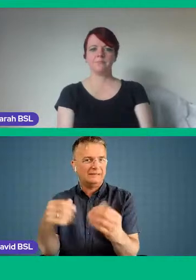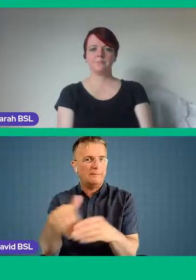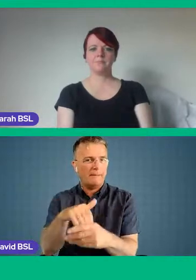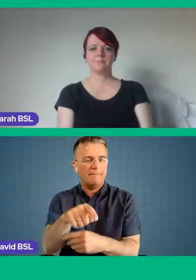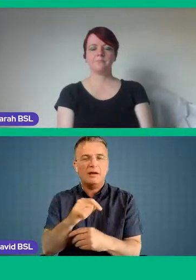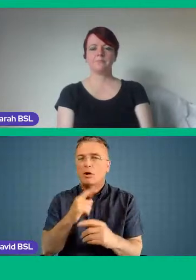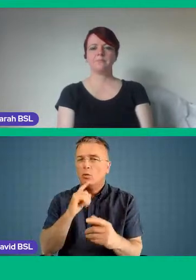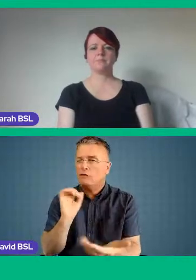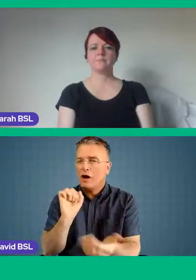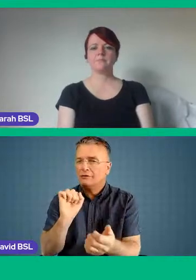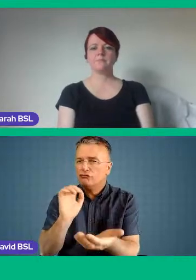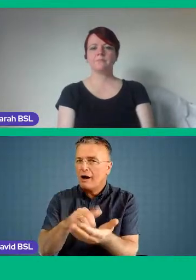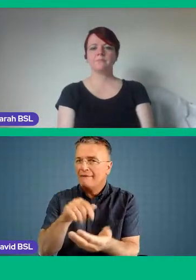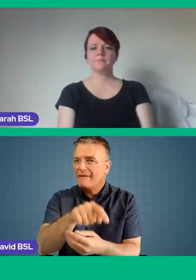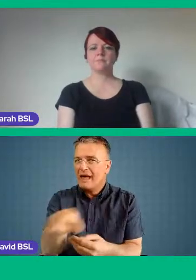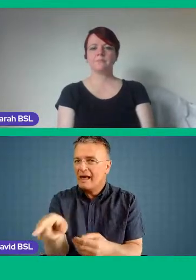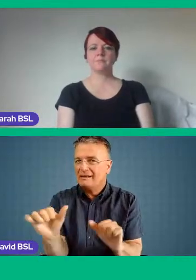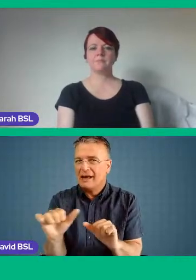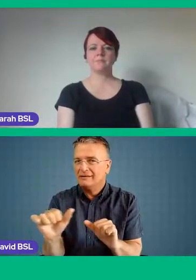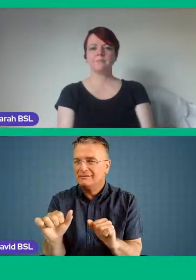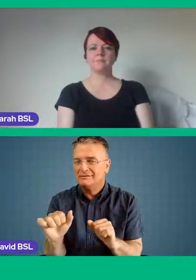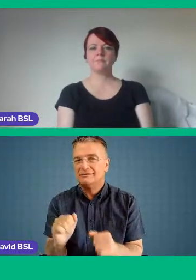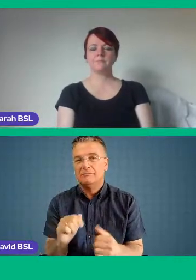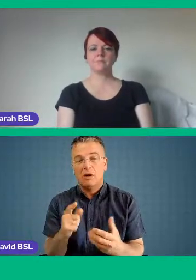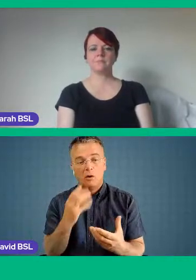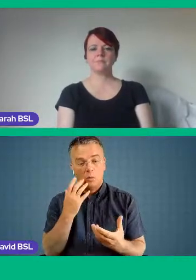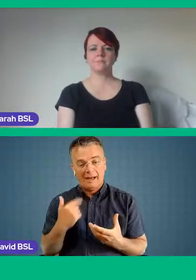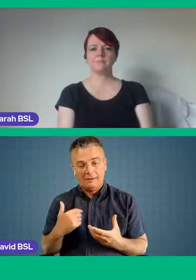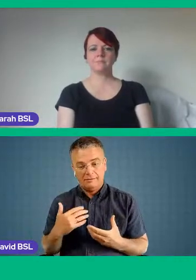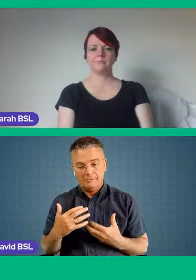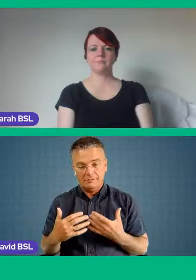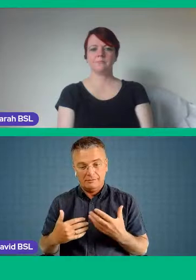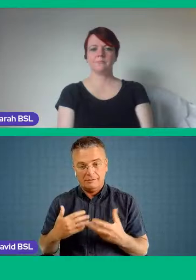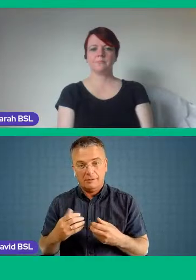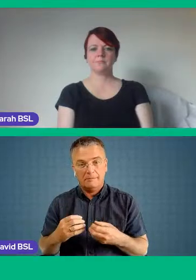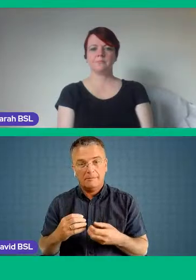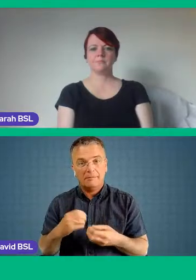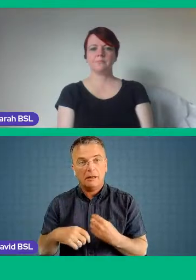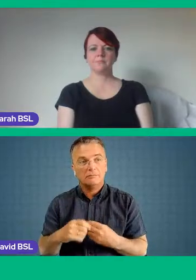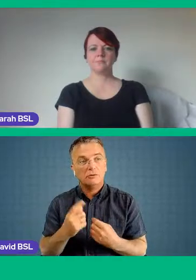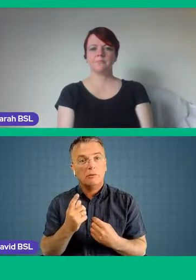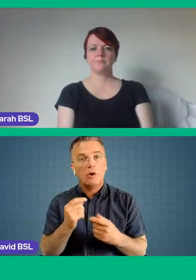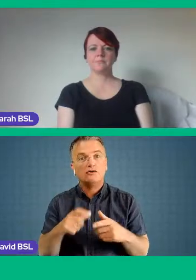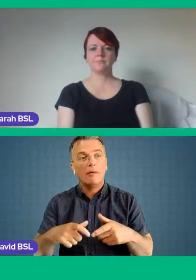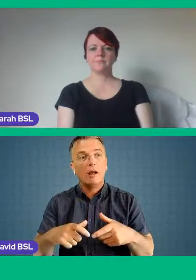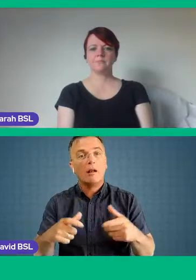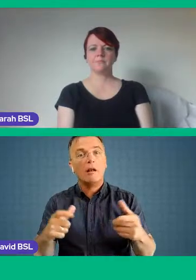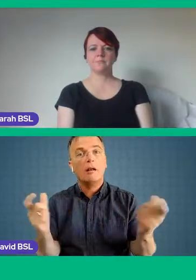We haven't got to that stage yet but obviously once it becomes possible to do that that is our